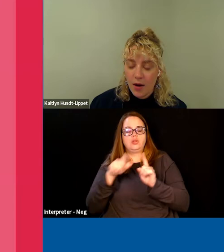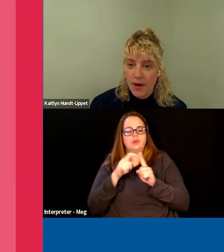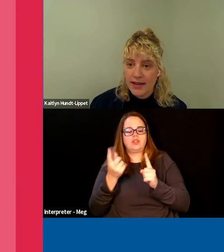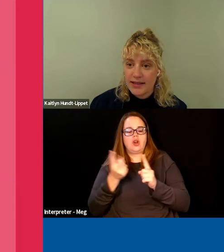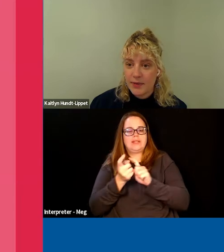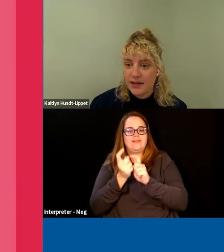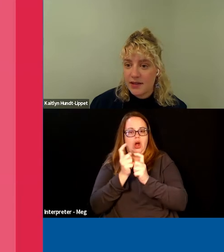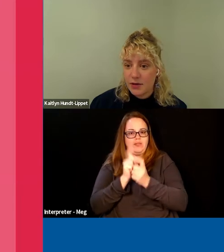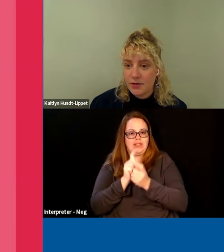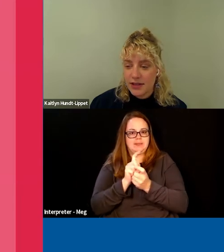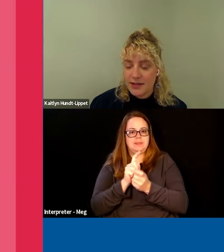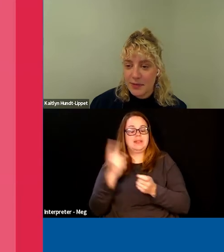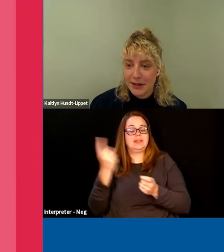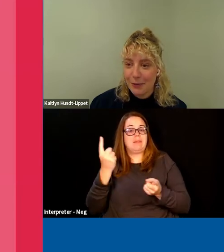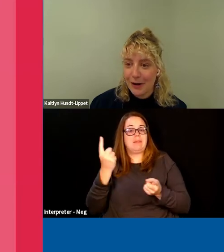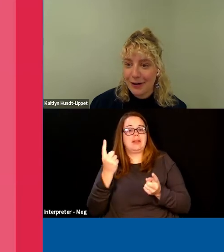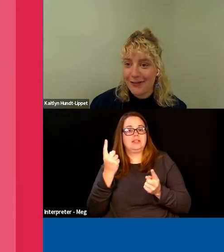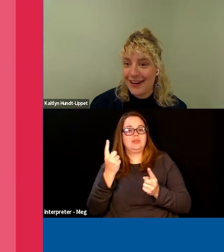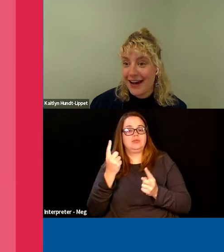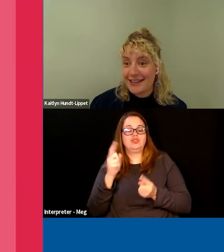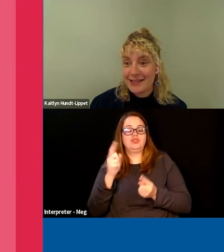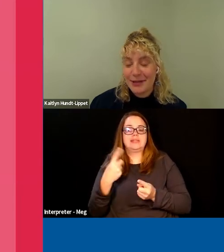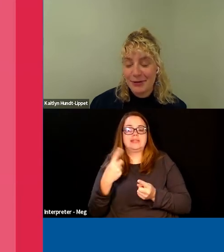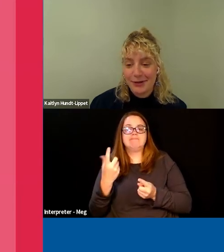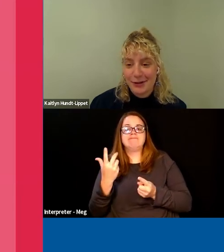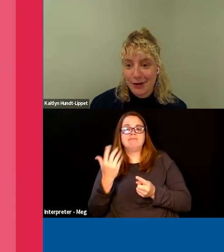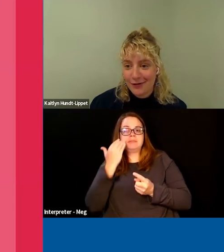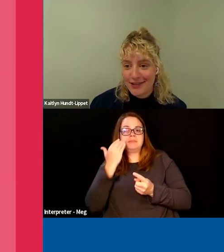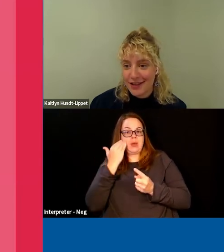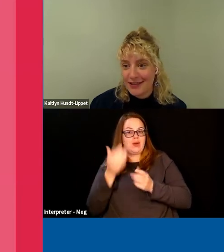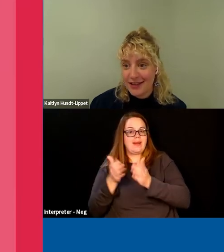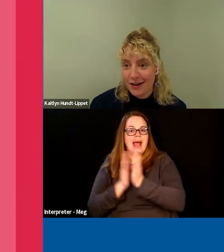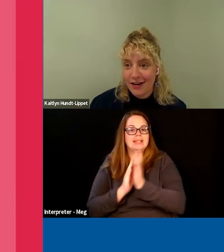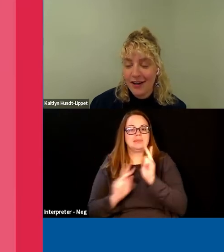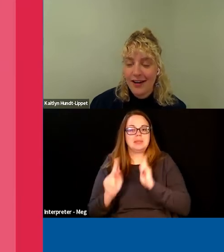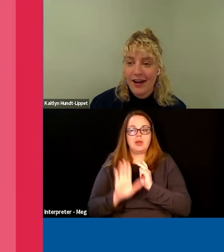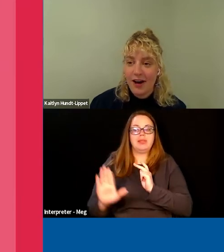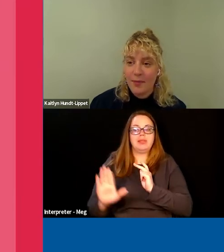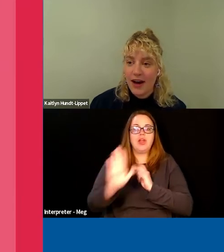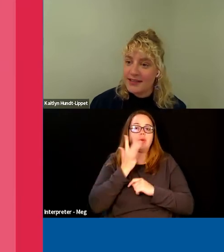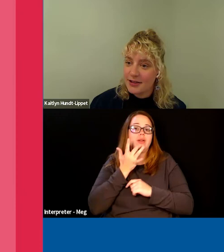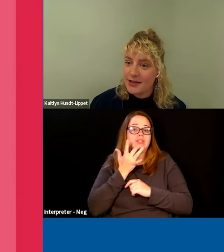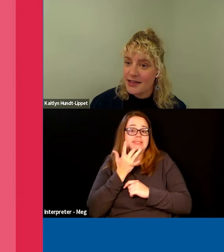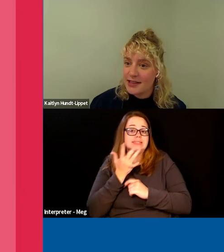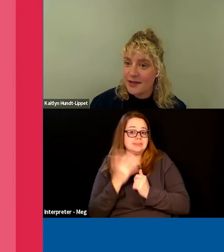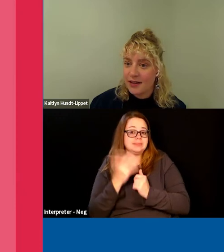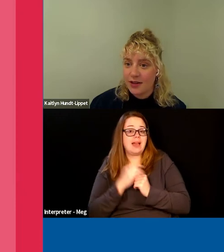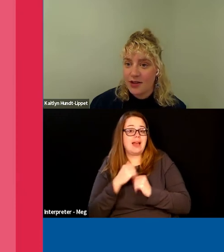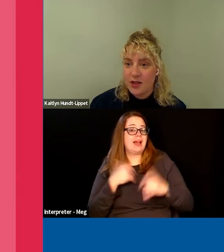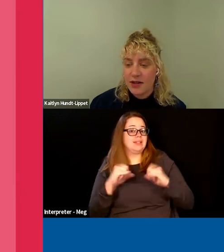and it's something to just be aware of and ask people what their preference are. I still use assistive technology,